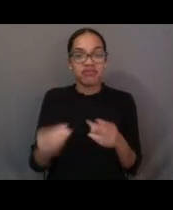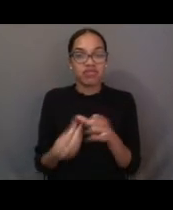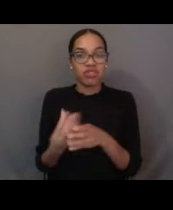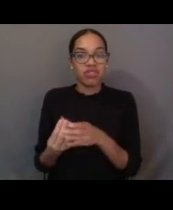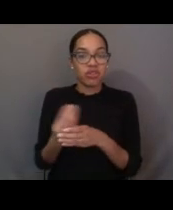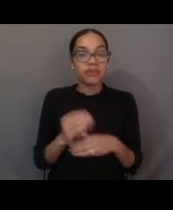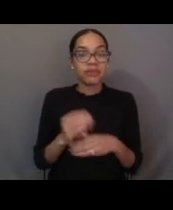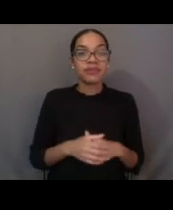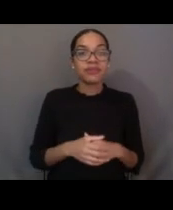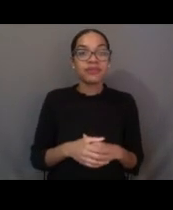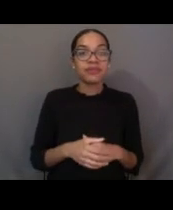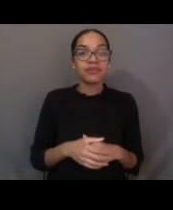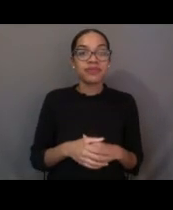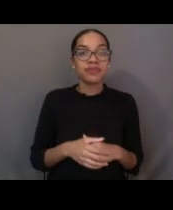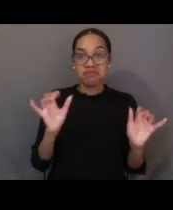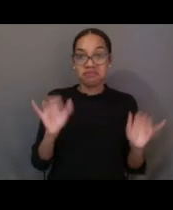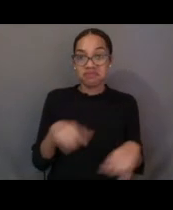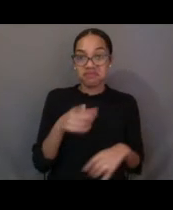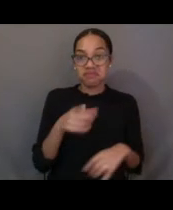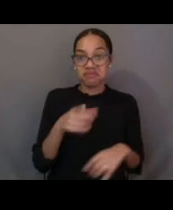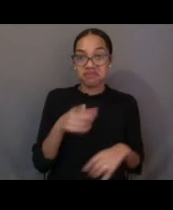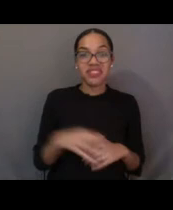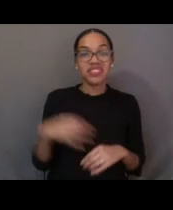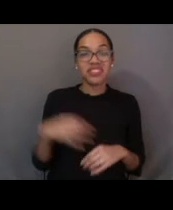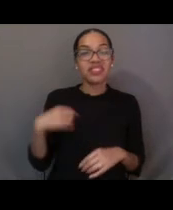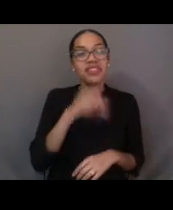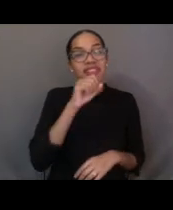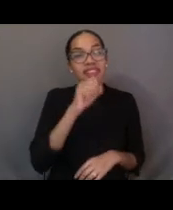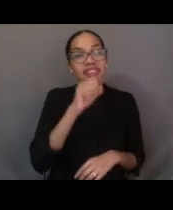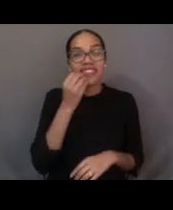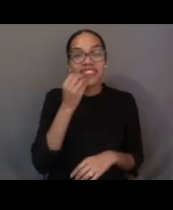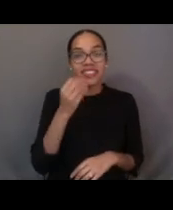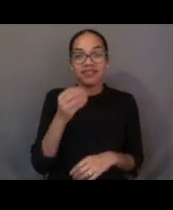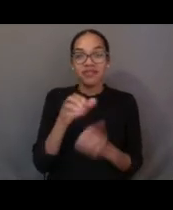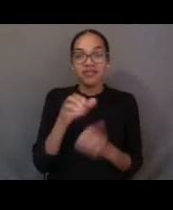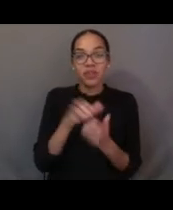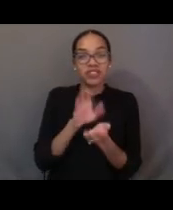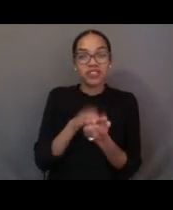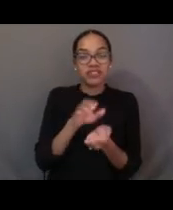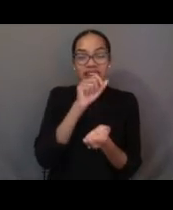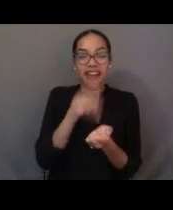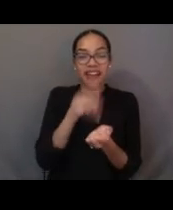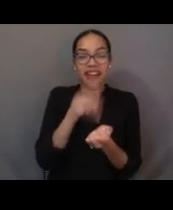So again, we love eating oysters, and because of that, we have a lot of oyster farms.